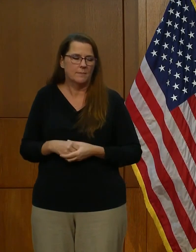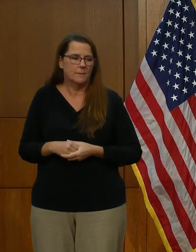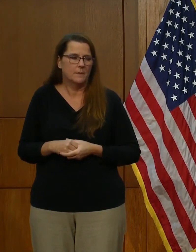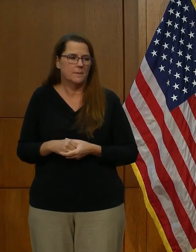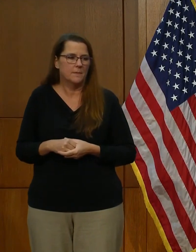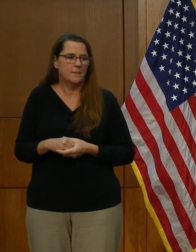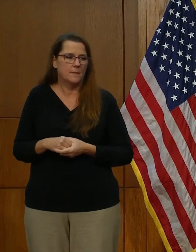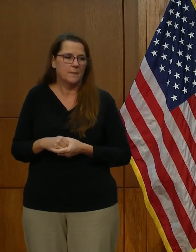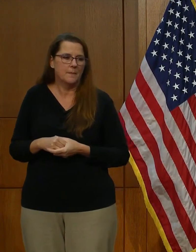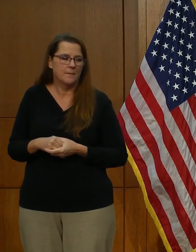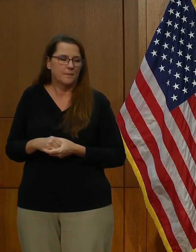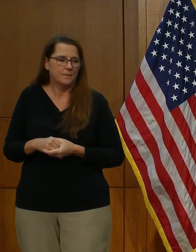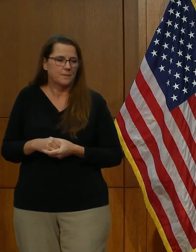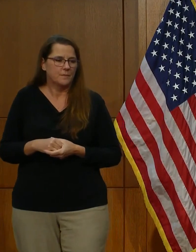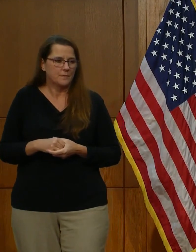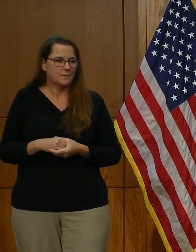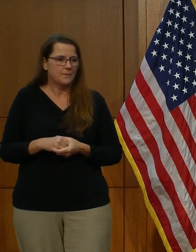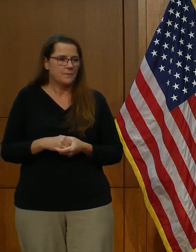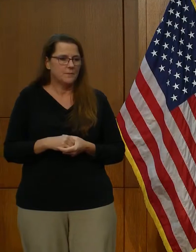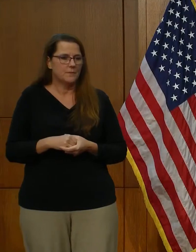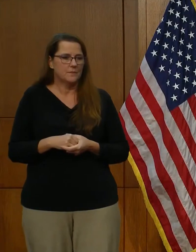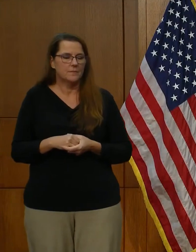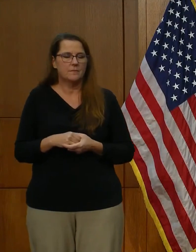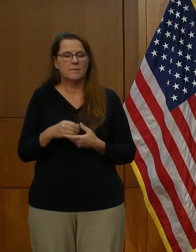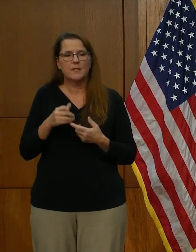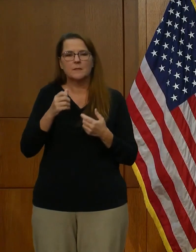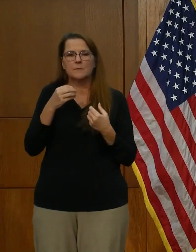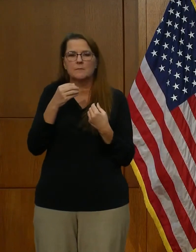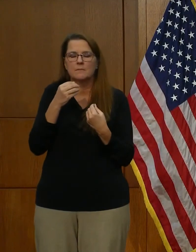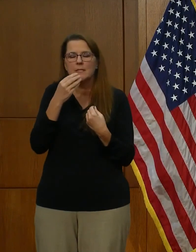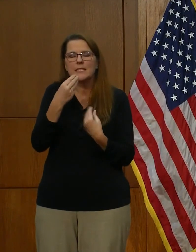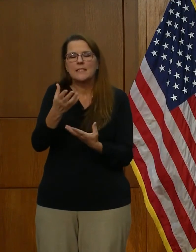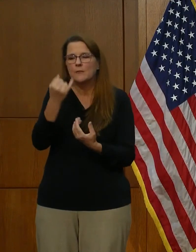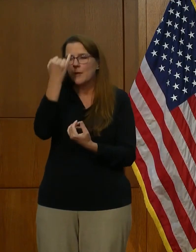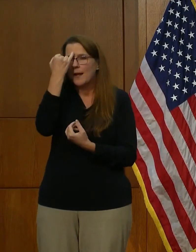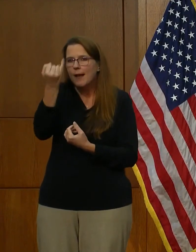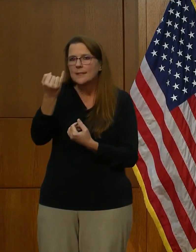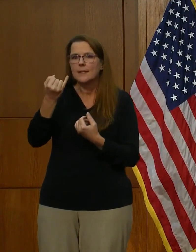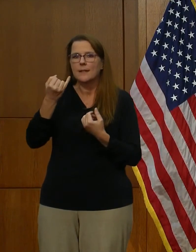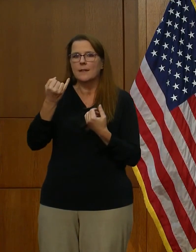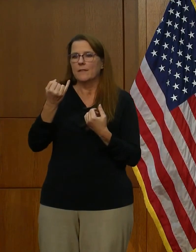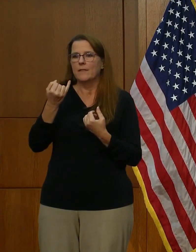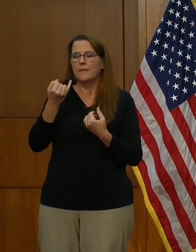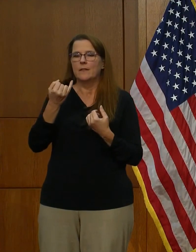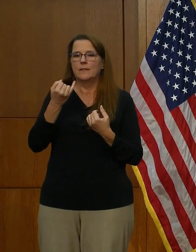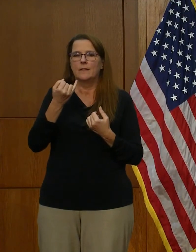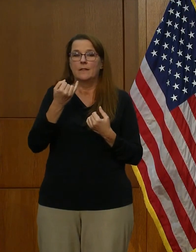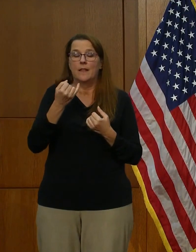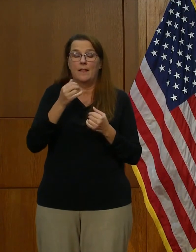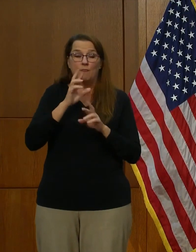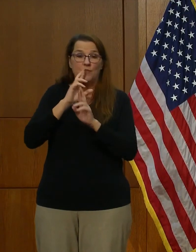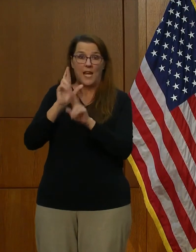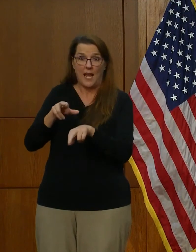BEST WAY FOR PEOPLE TO DO THAT